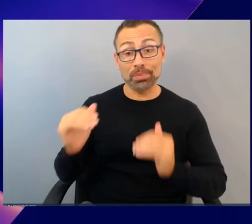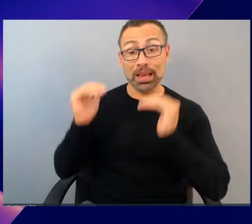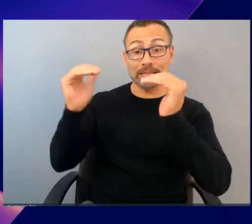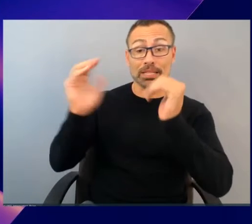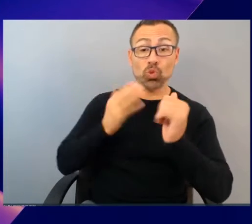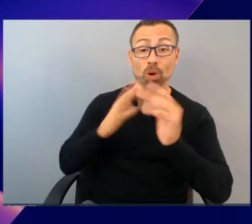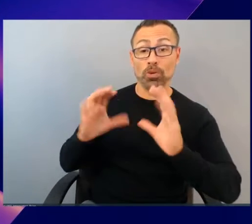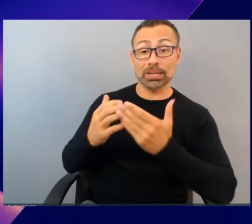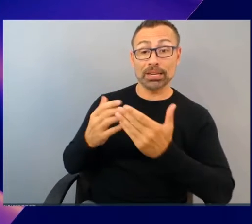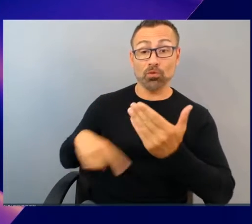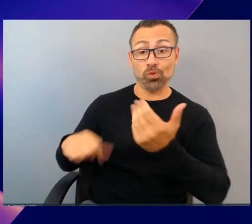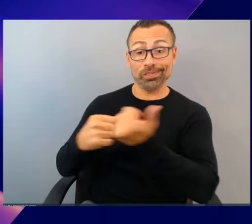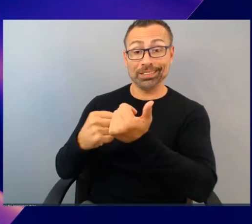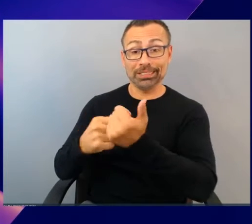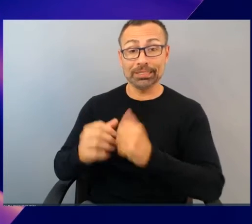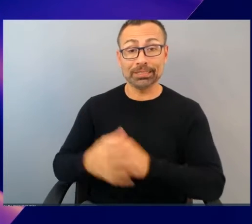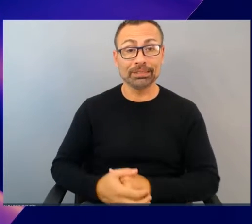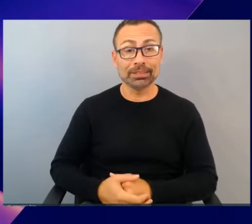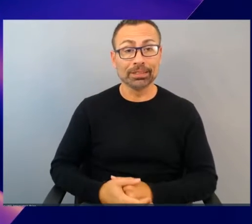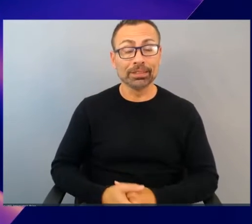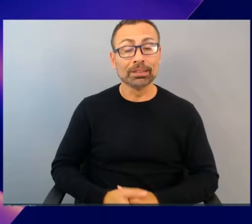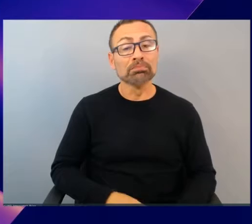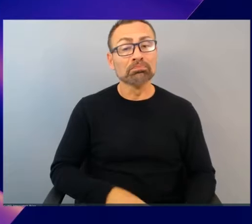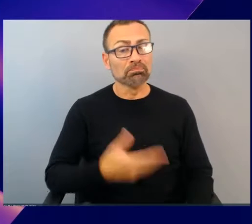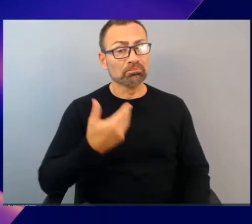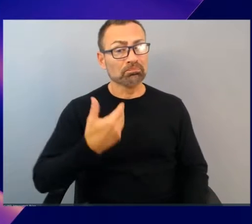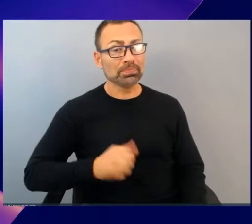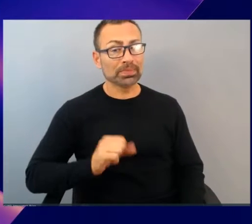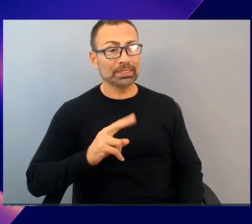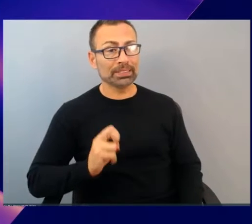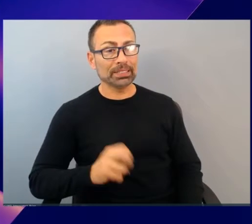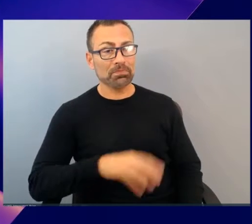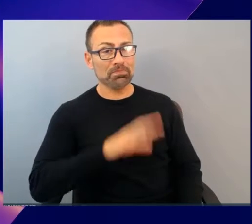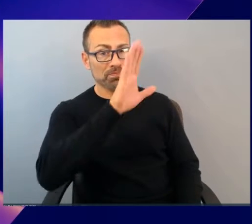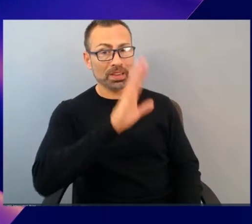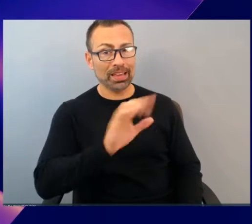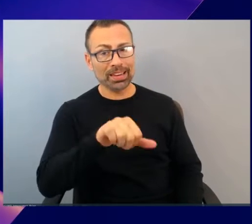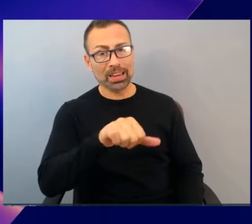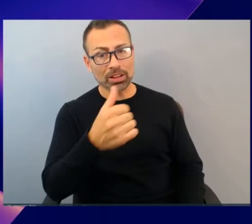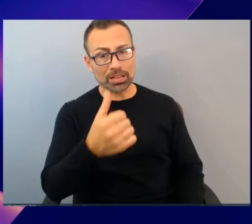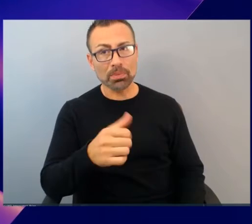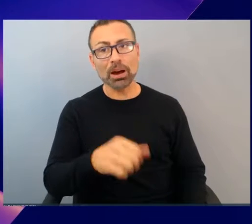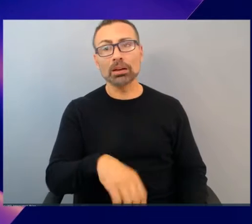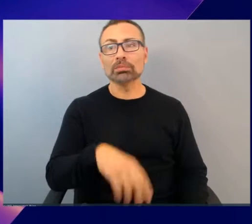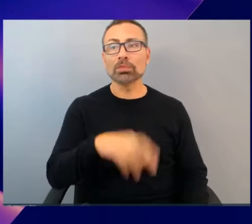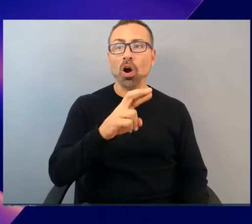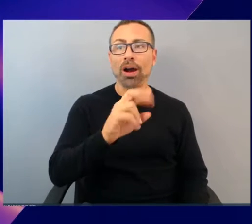Right, excellent. And are there any other types of IOCs and TTPs that we've been seeing recently?